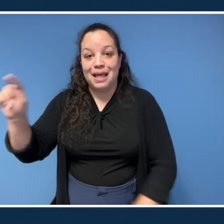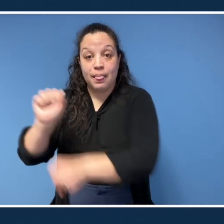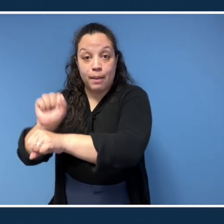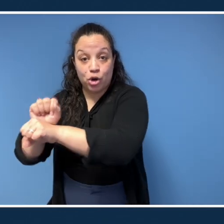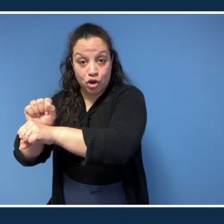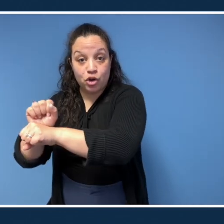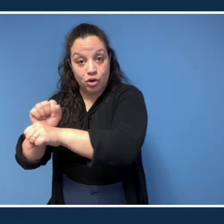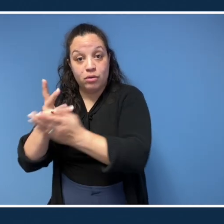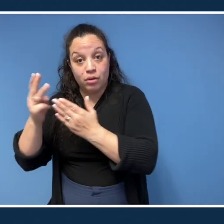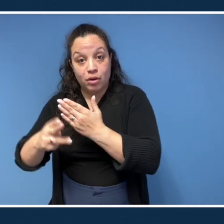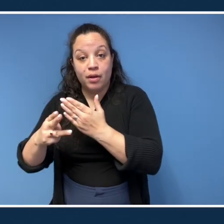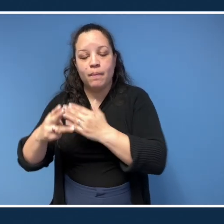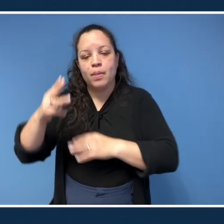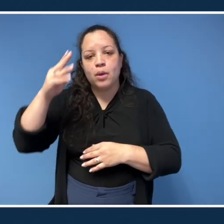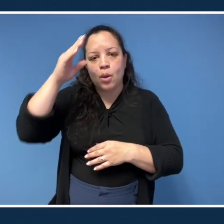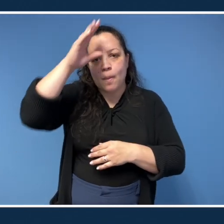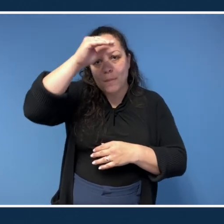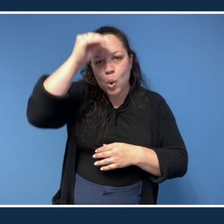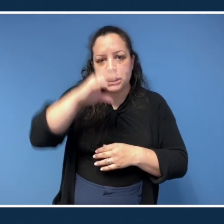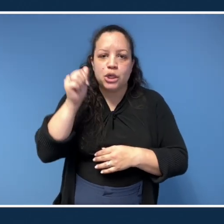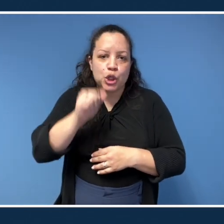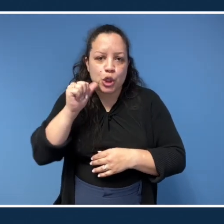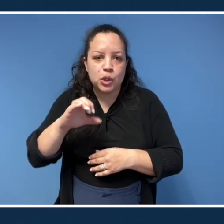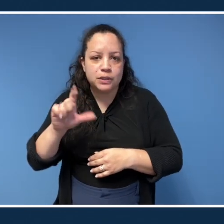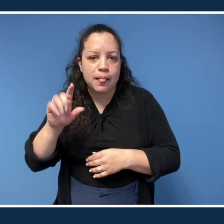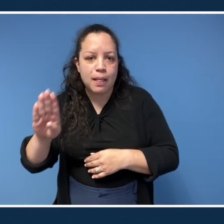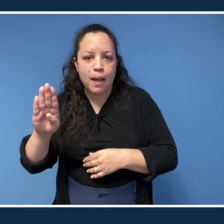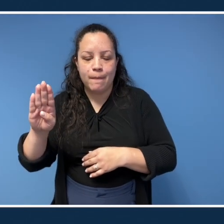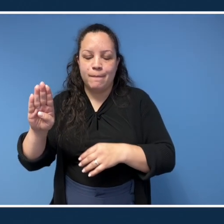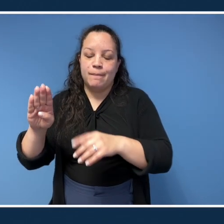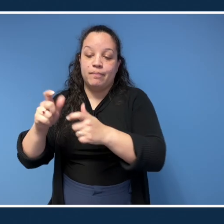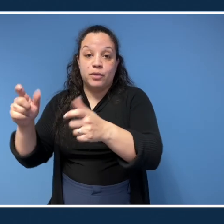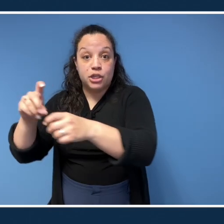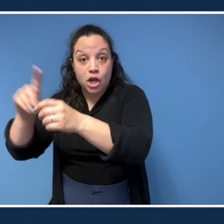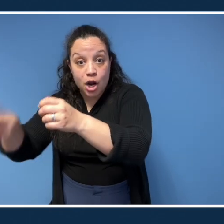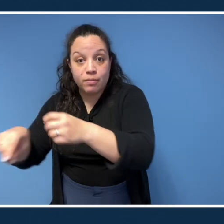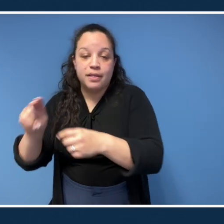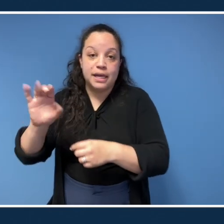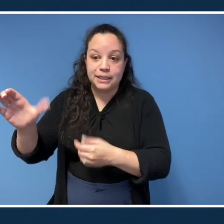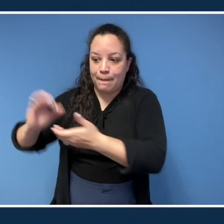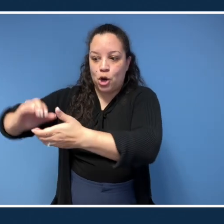the Labour program, the collaboration between, you know, the Boys and Girls Club of Greater Dartmouth NSCC and other community